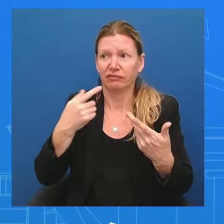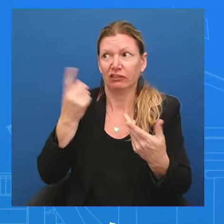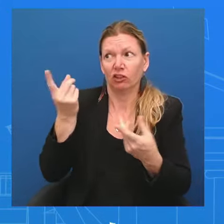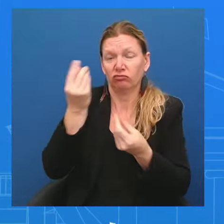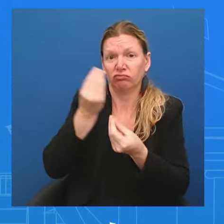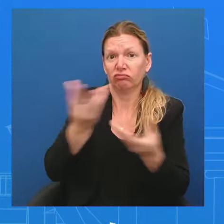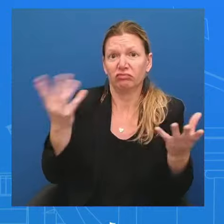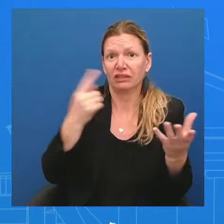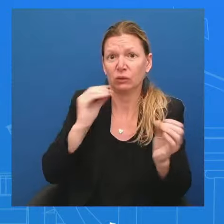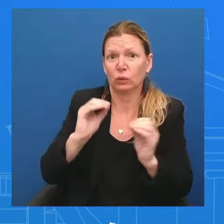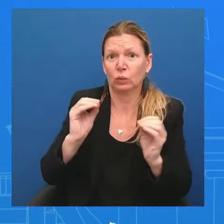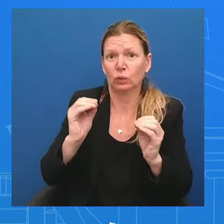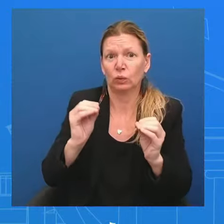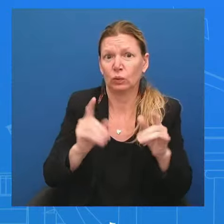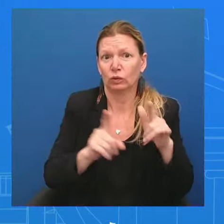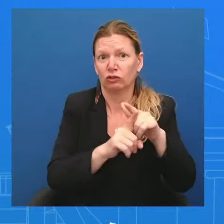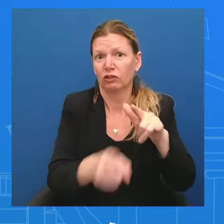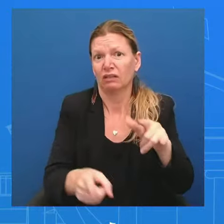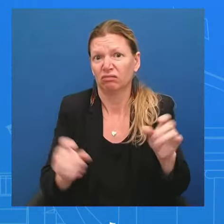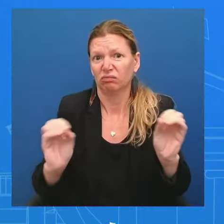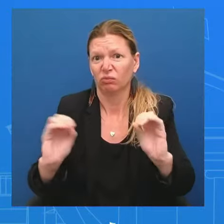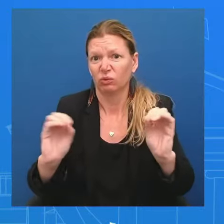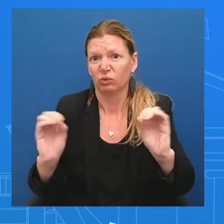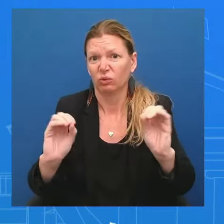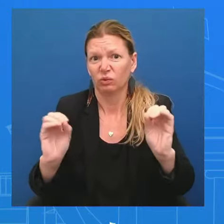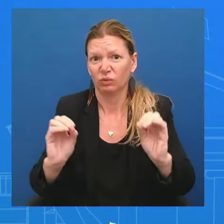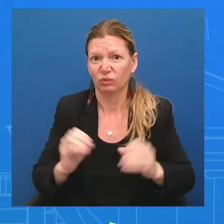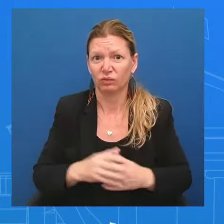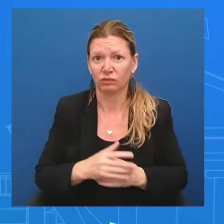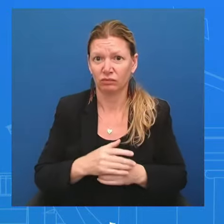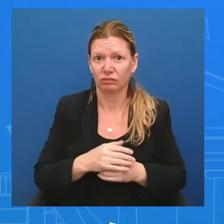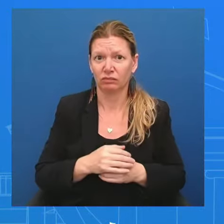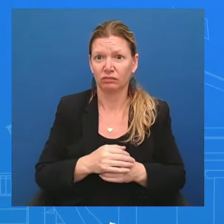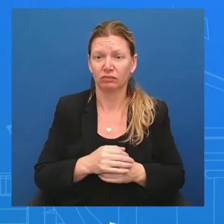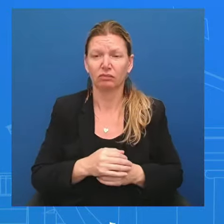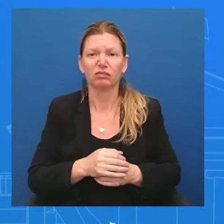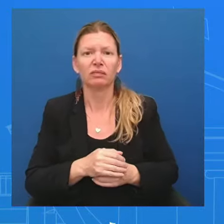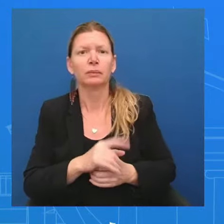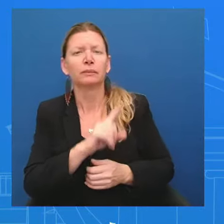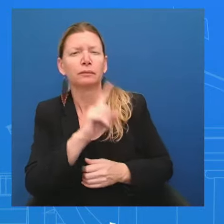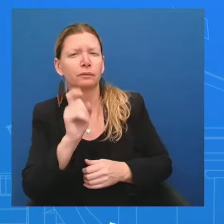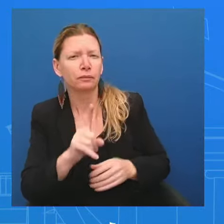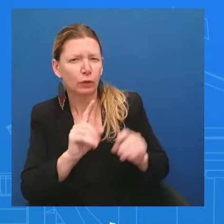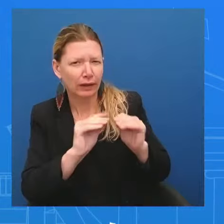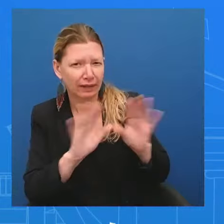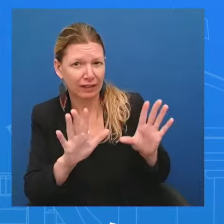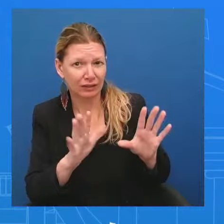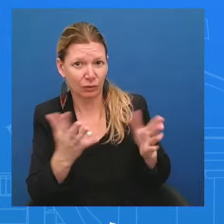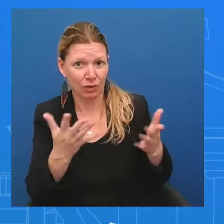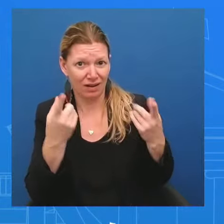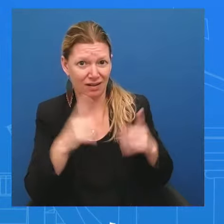The Press: Thanks. And just want to make this very clear between what's happened on Sunday, what's happened in terms of the ongoing ground operations